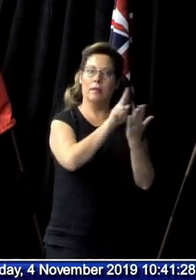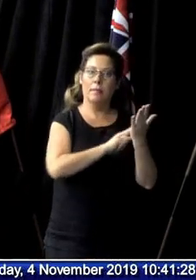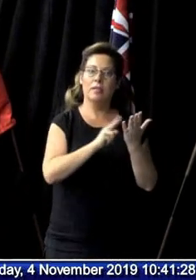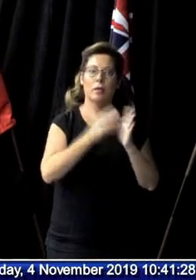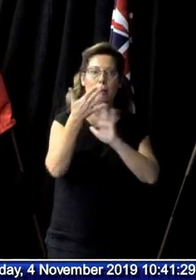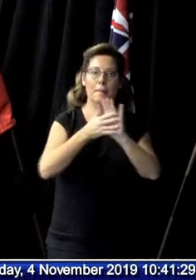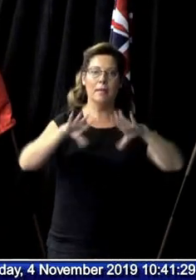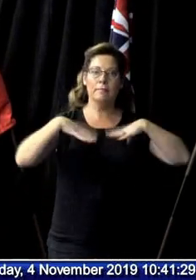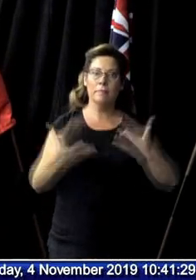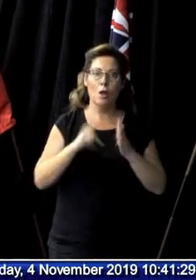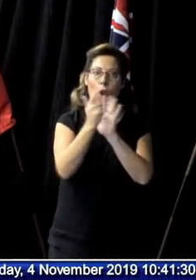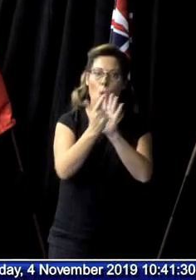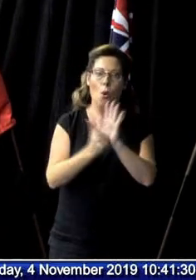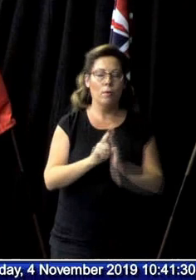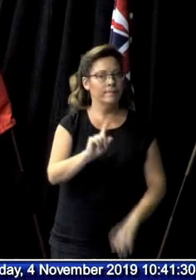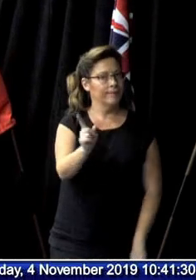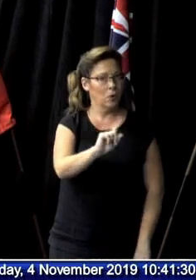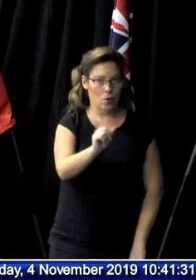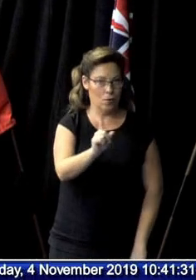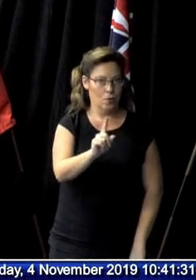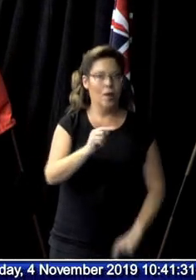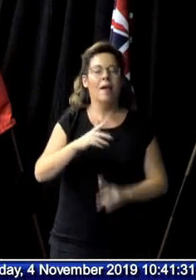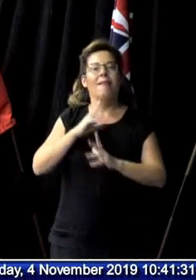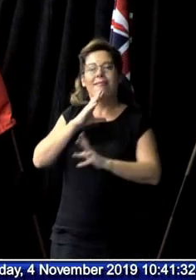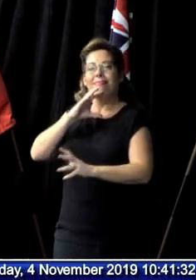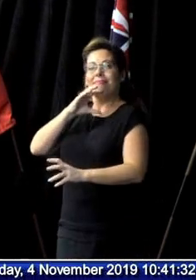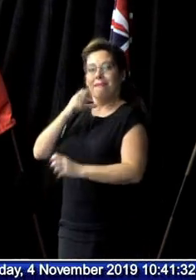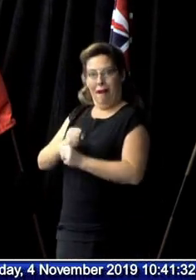That only happens when a Parliament enacts legislation giving effect to the rights